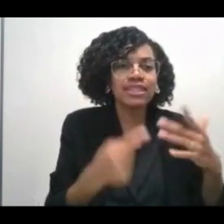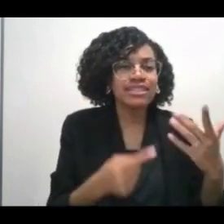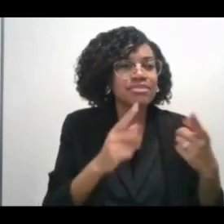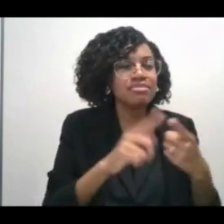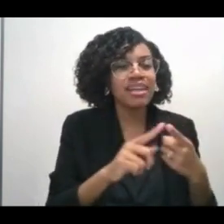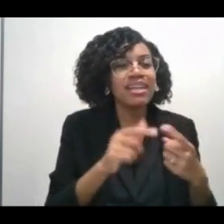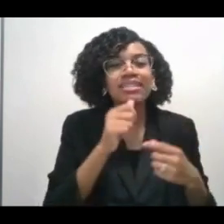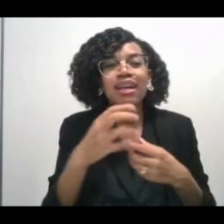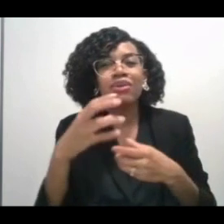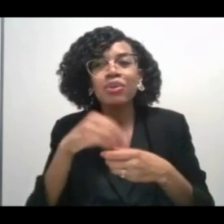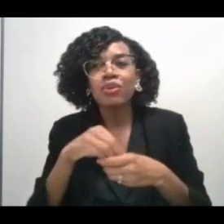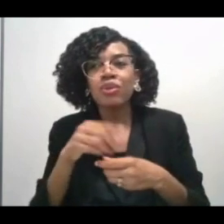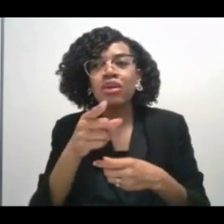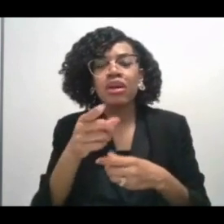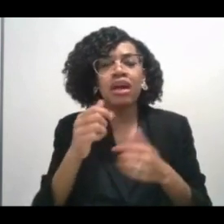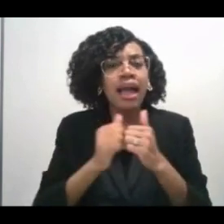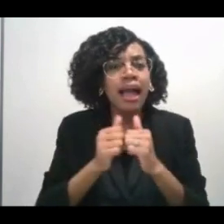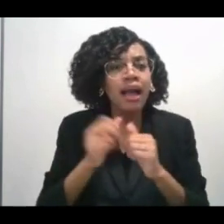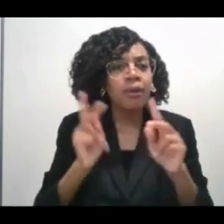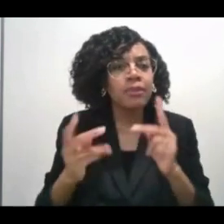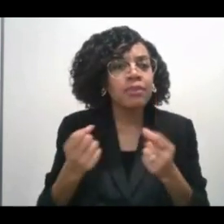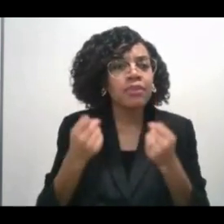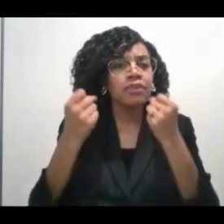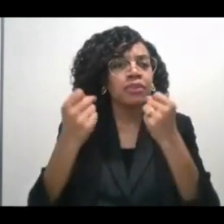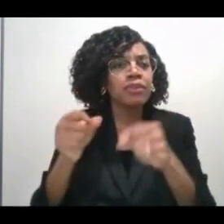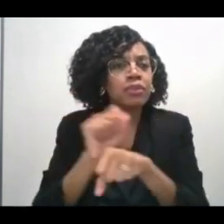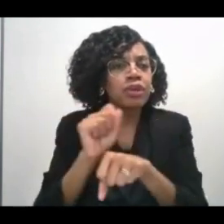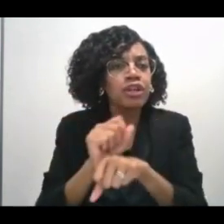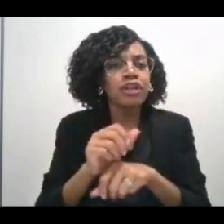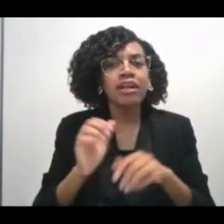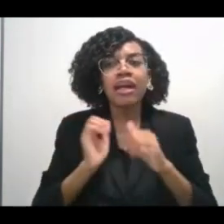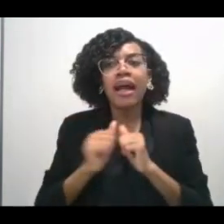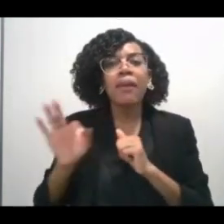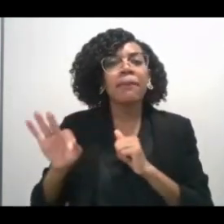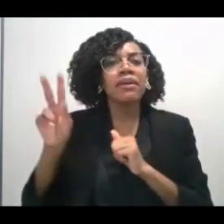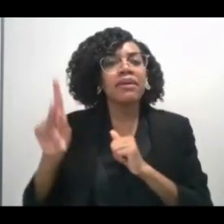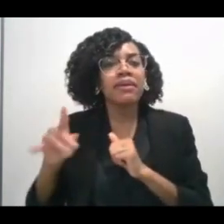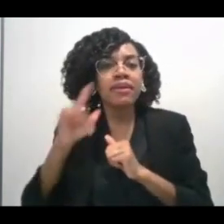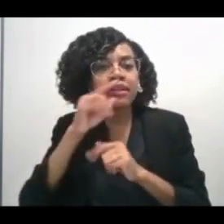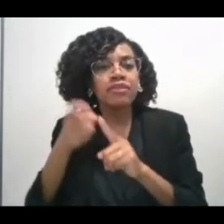always character, those impacts and disruptions in service are